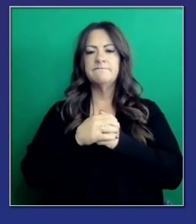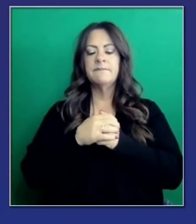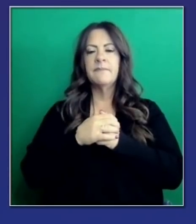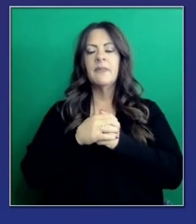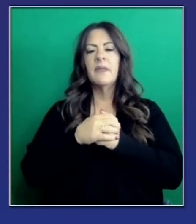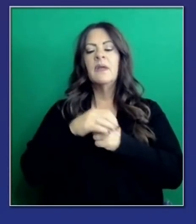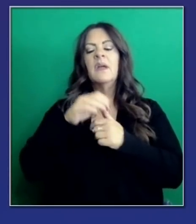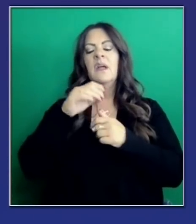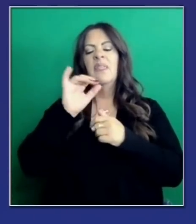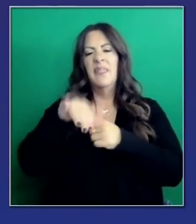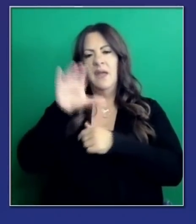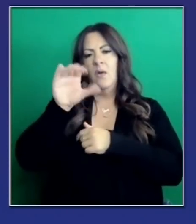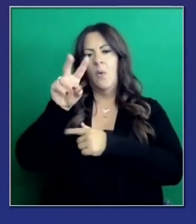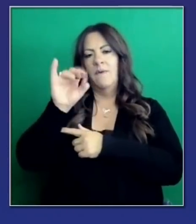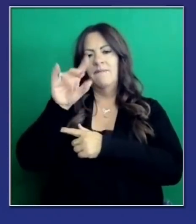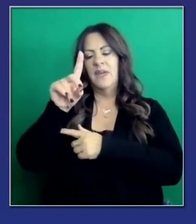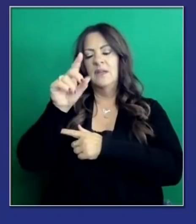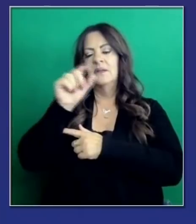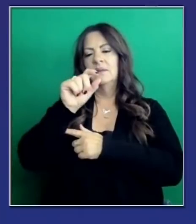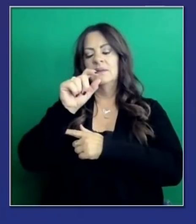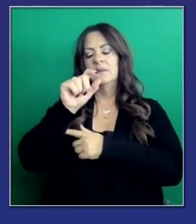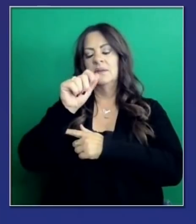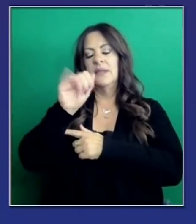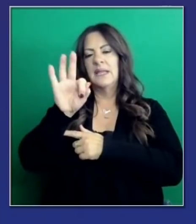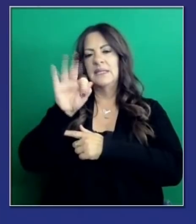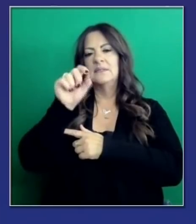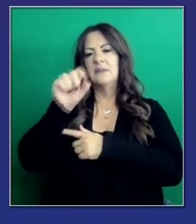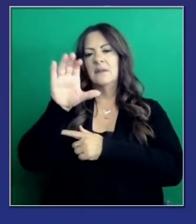THE UNDERSTANDING WHAT RED